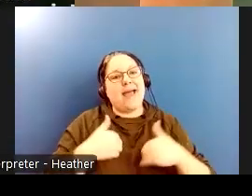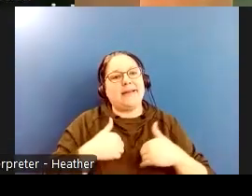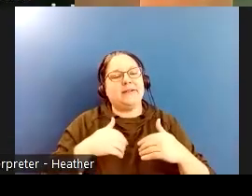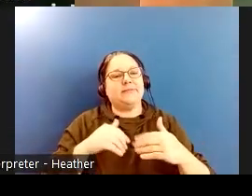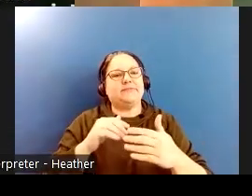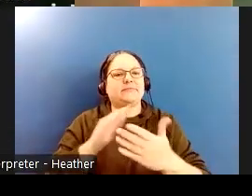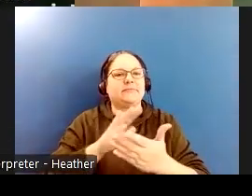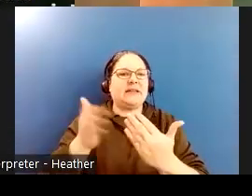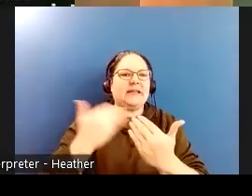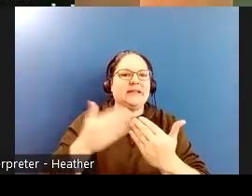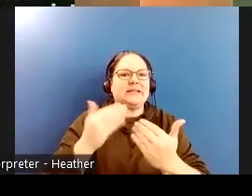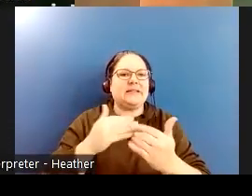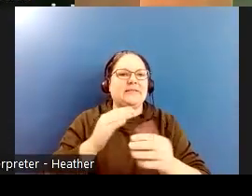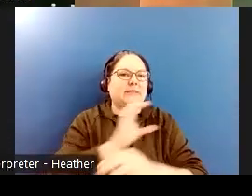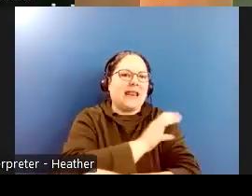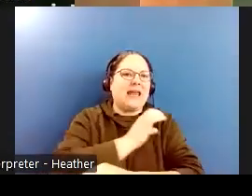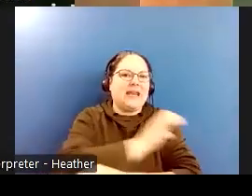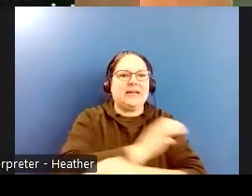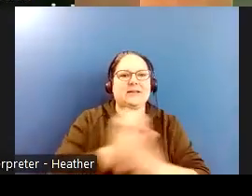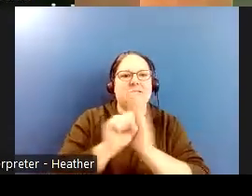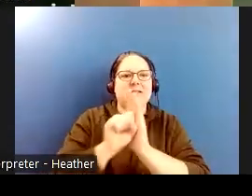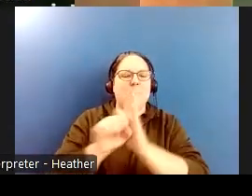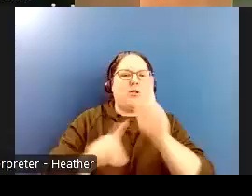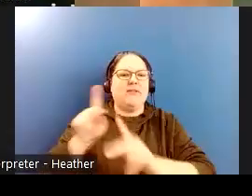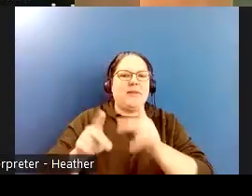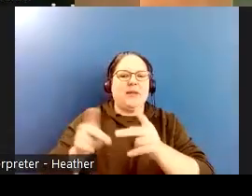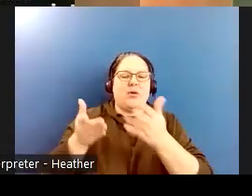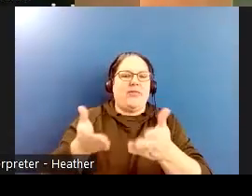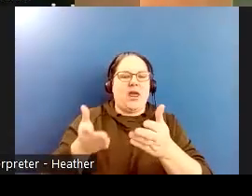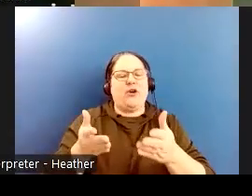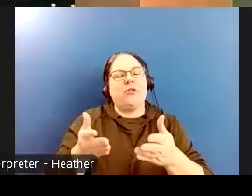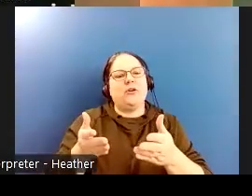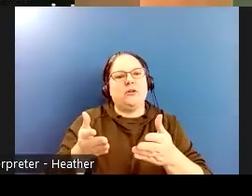come into the clinic and I said, "Let me look in in the in the you know, these are patients